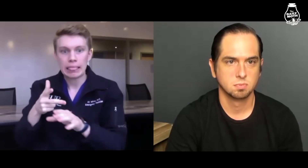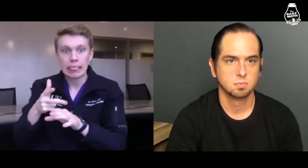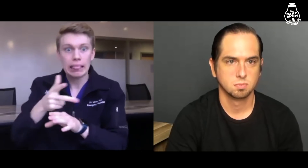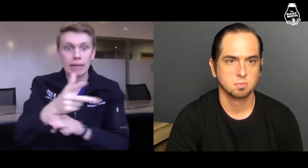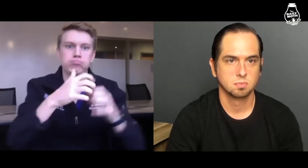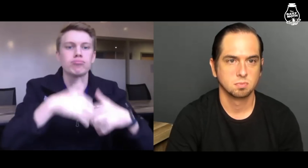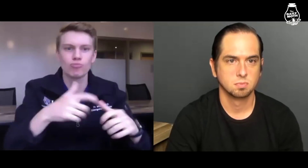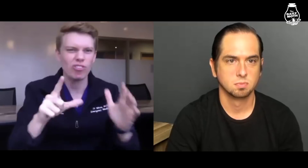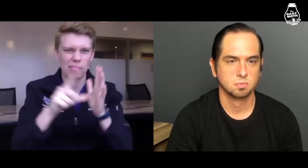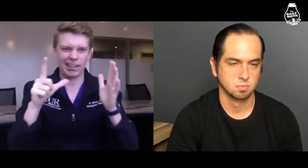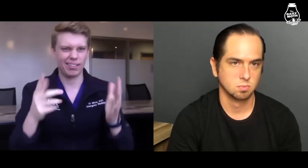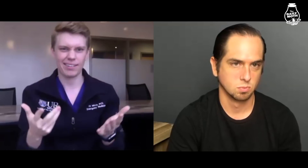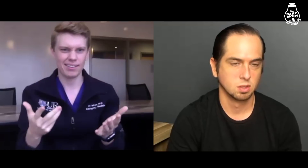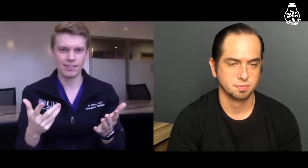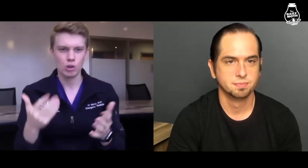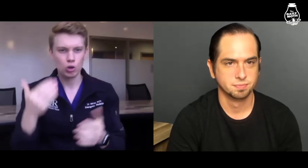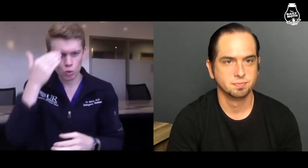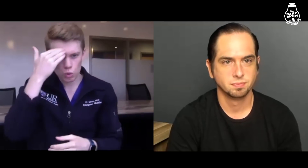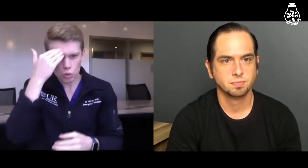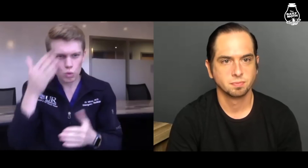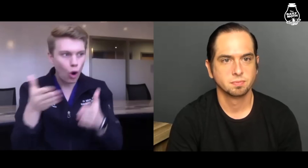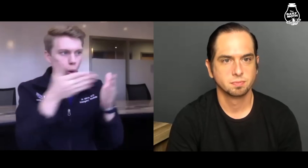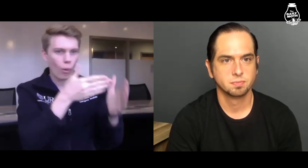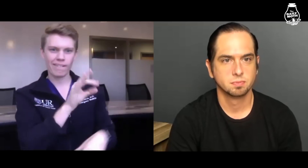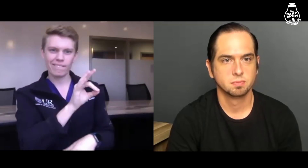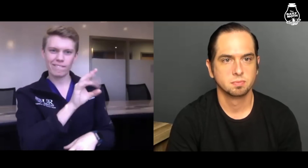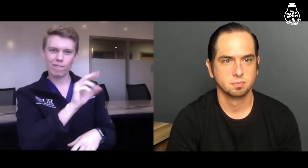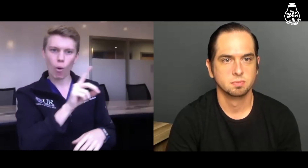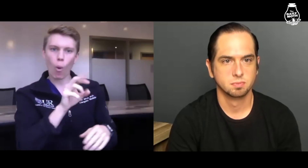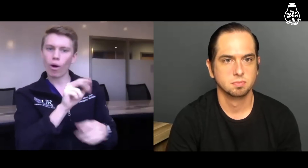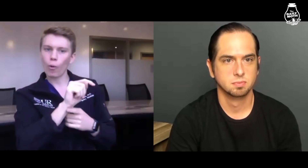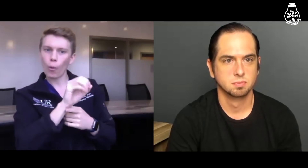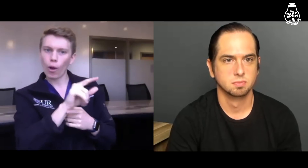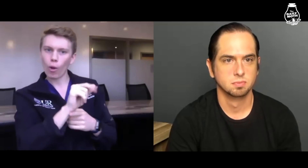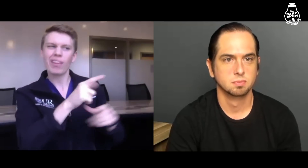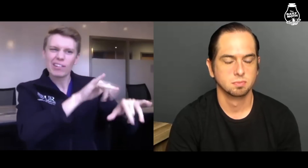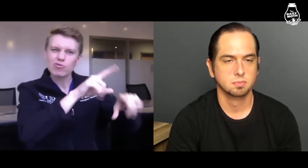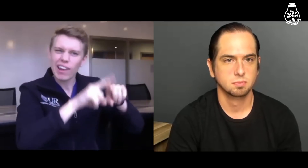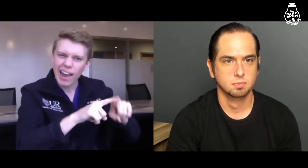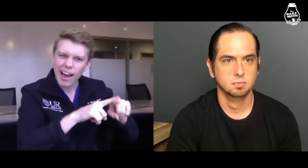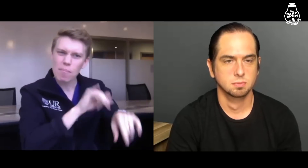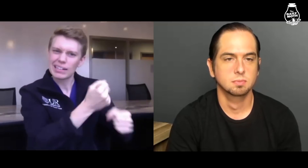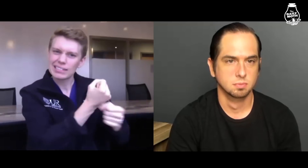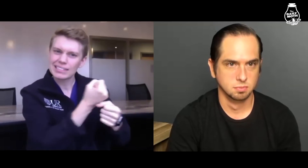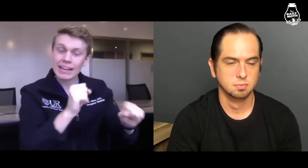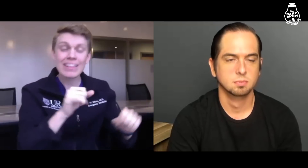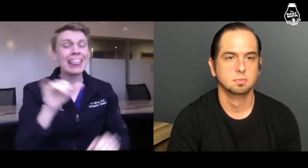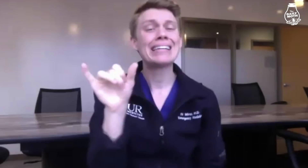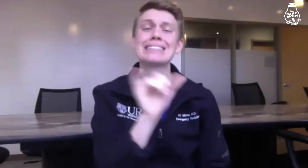that might break down immediately. You know that Toyota or Ford are reliable and safe.